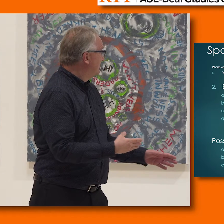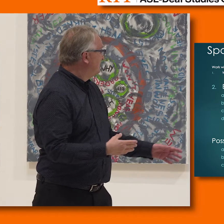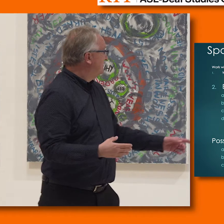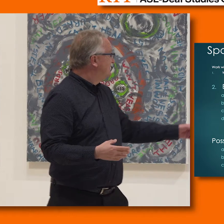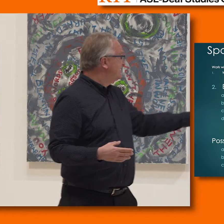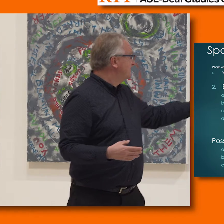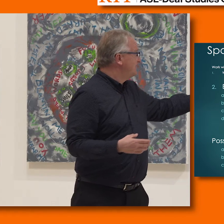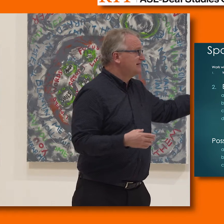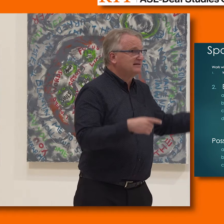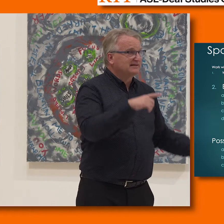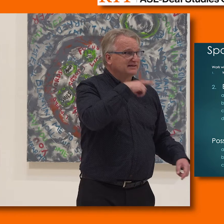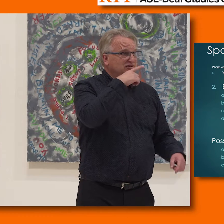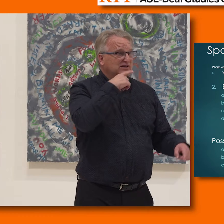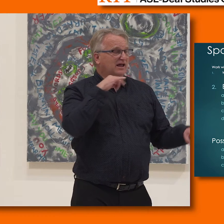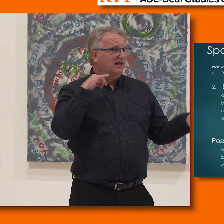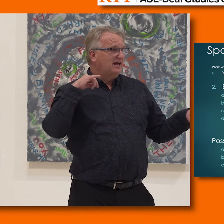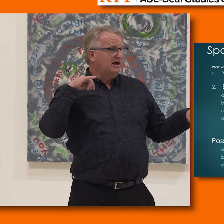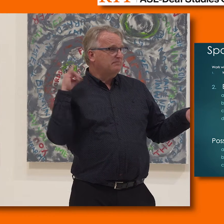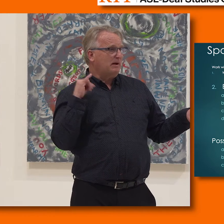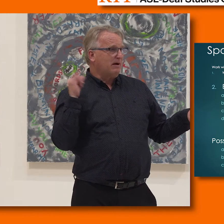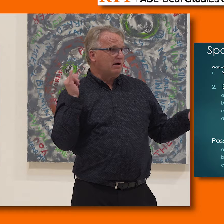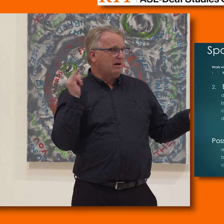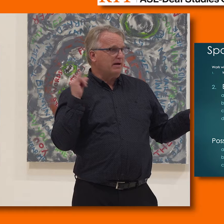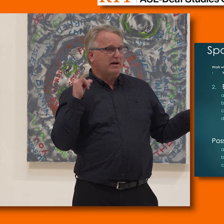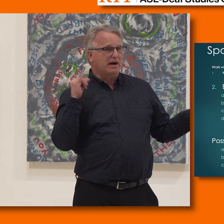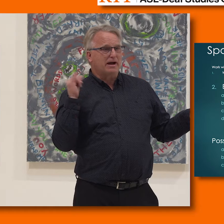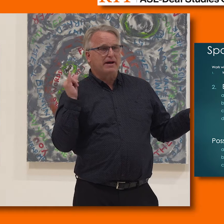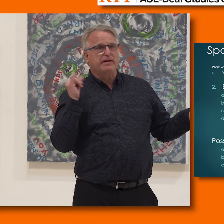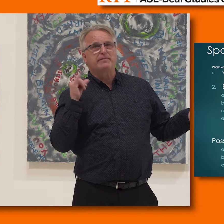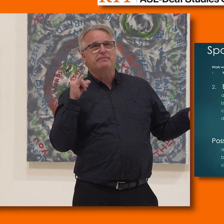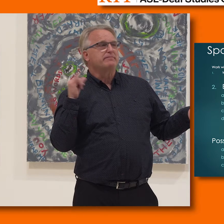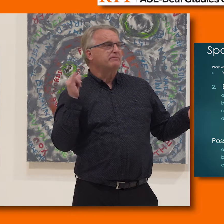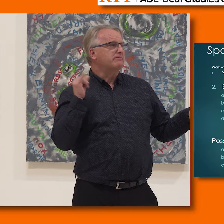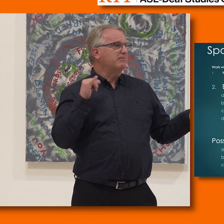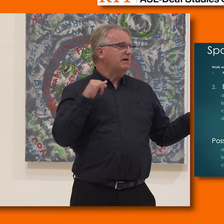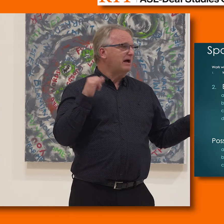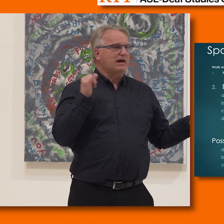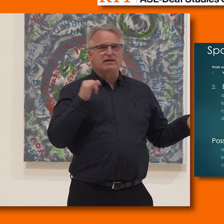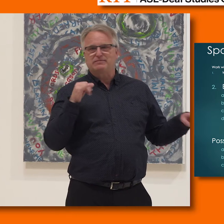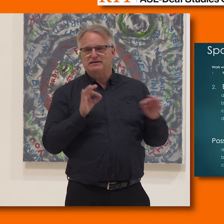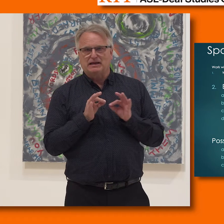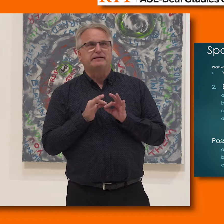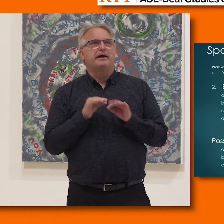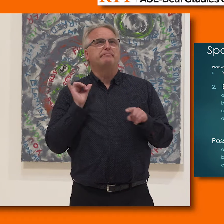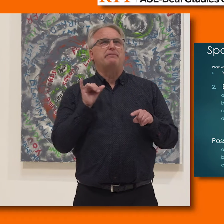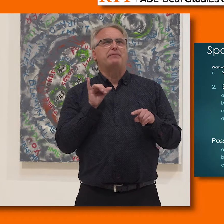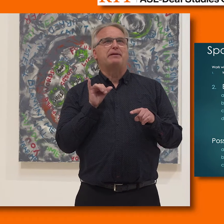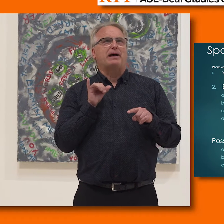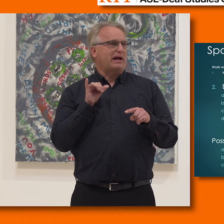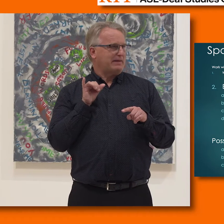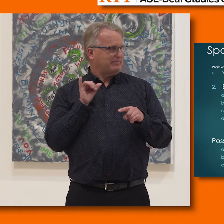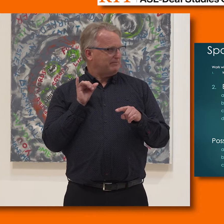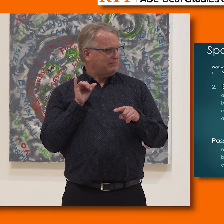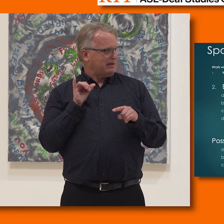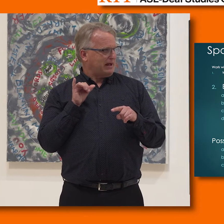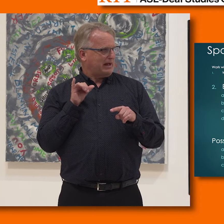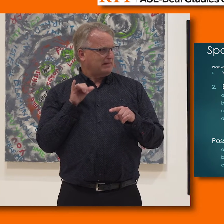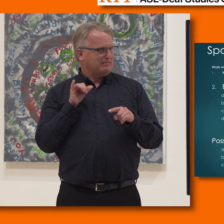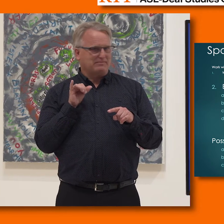That's why we say they default to it--because it's easier. English discourse may use a number of vocabulary